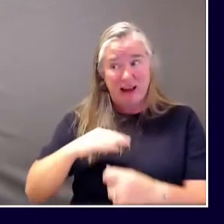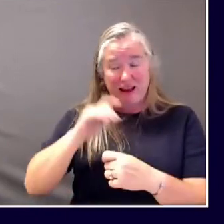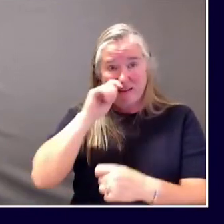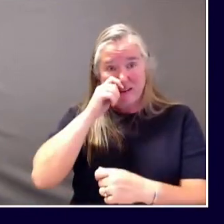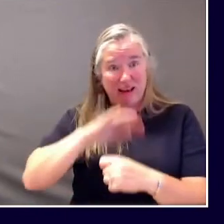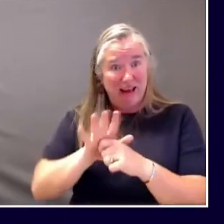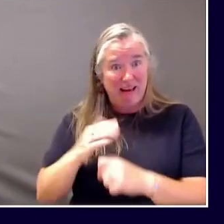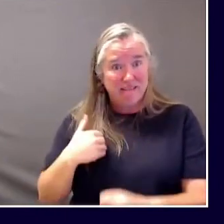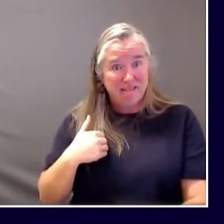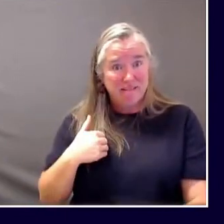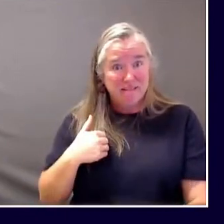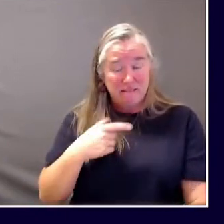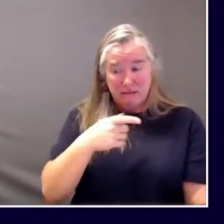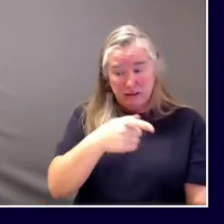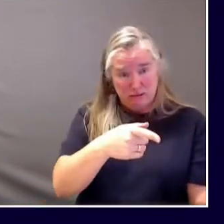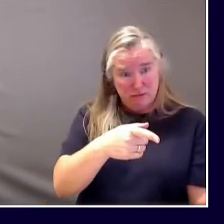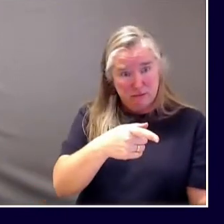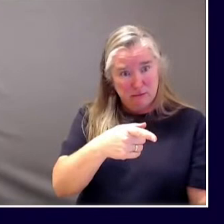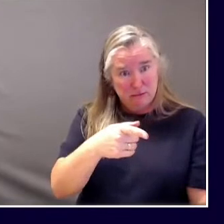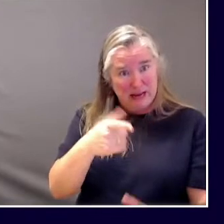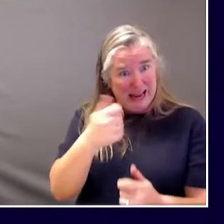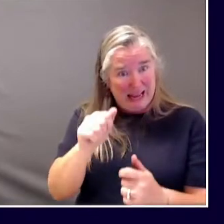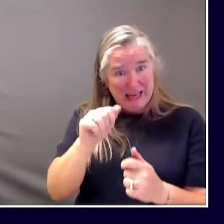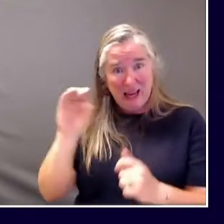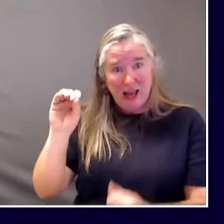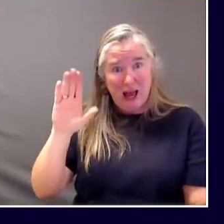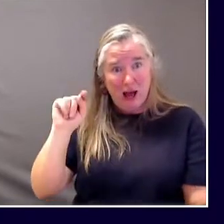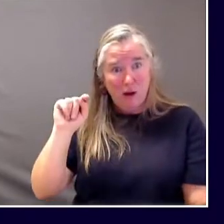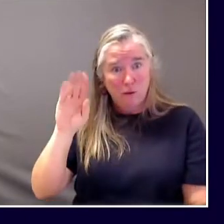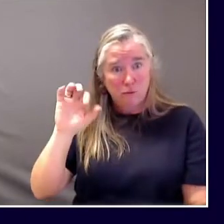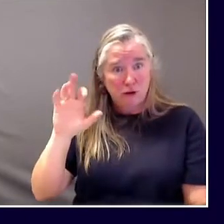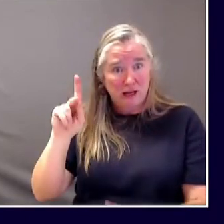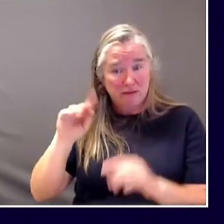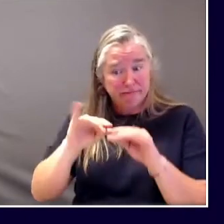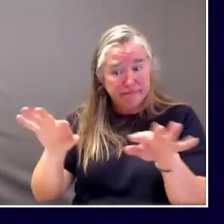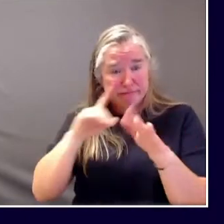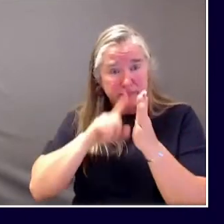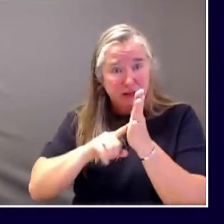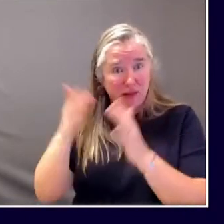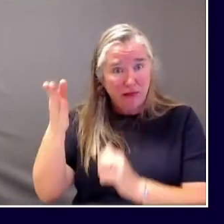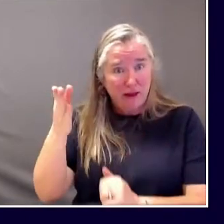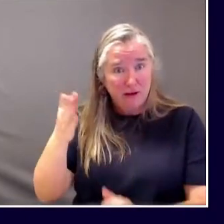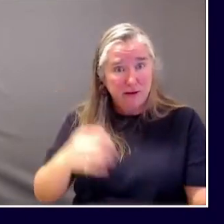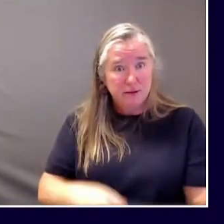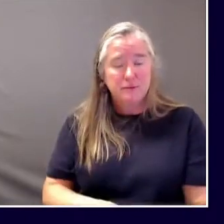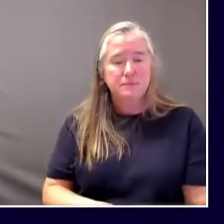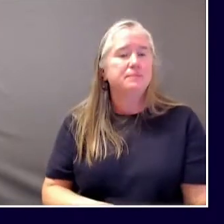confirm that there is an